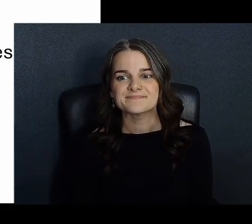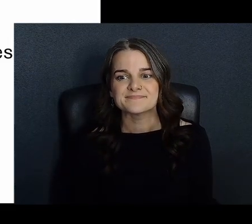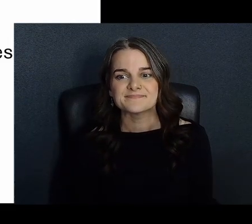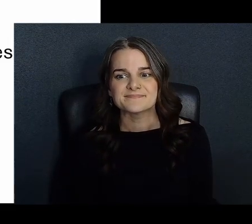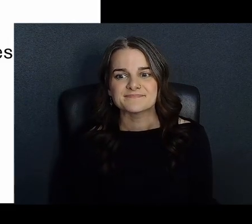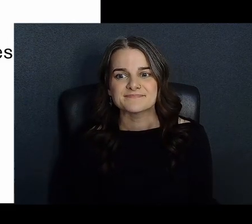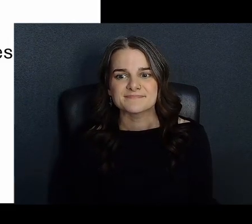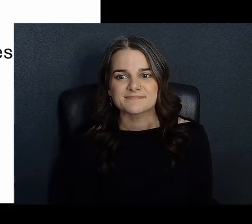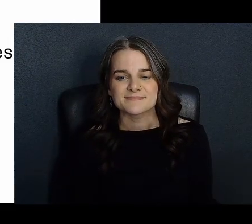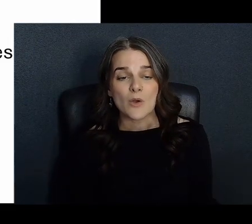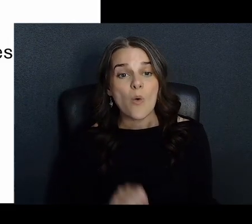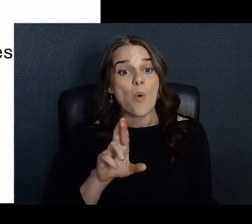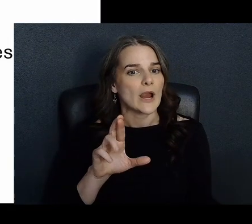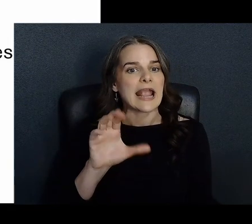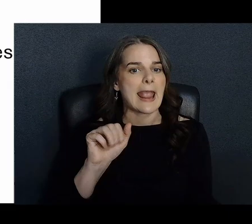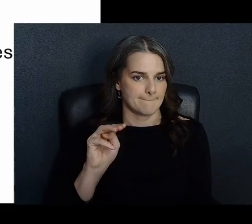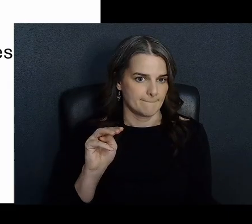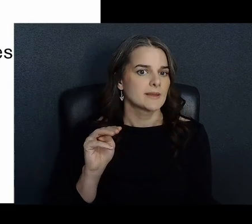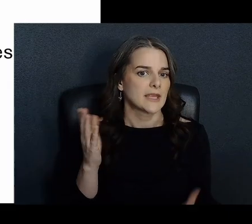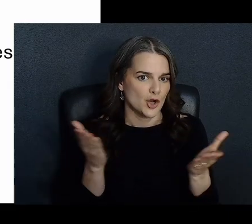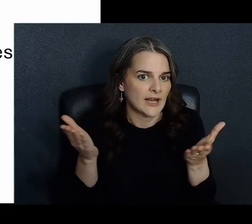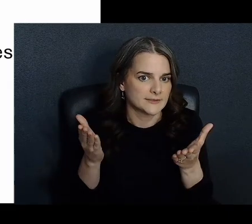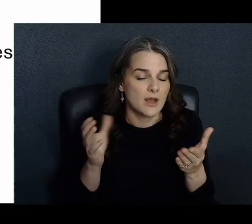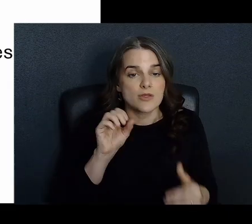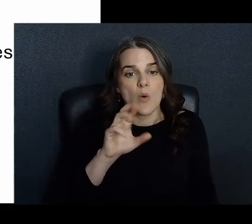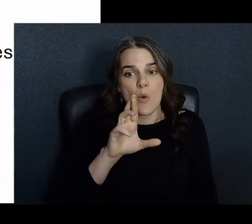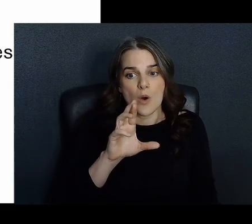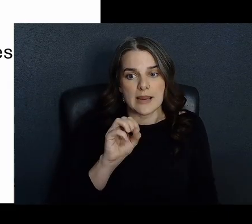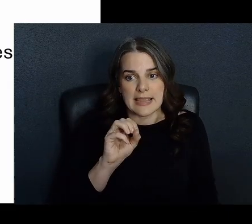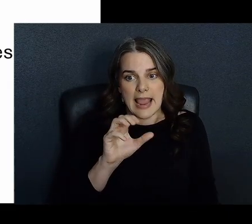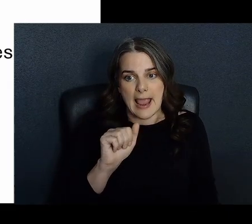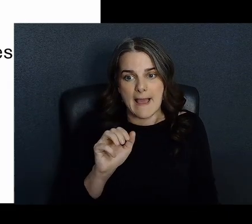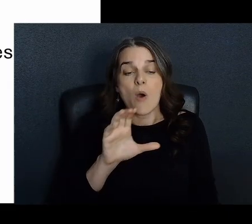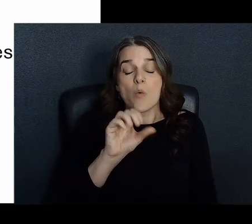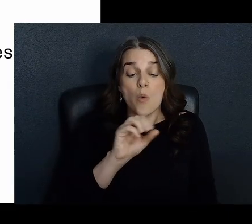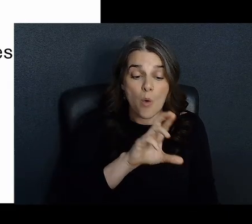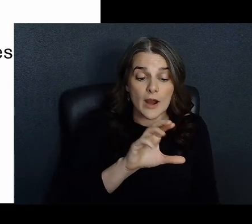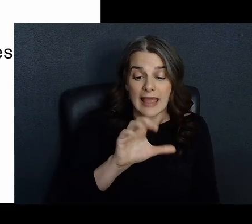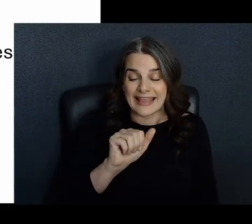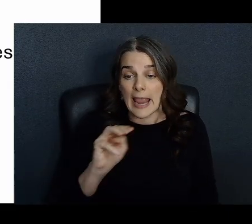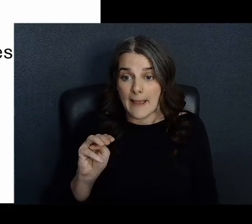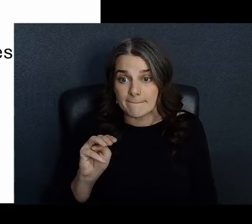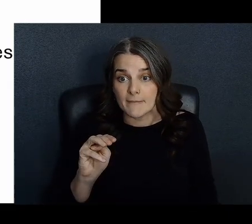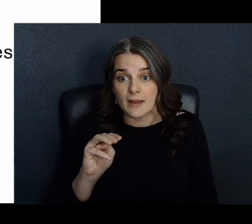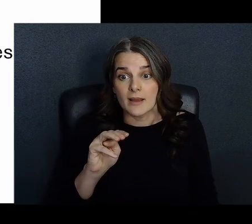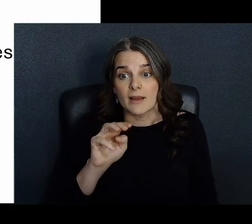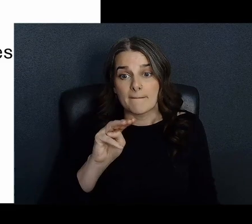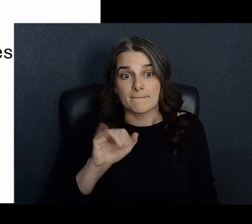OK. The OrCam MyEye is a device that gets mounted onto your glasses. So I'm going to take this off first.